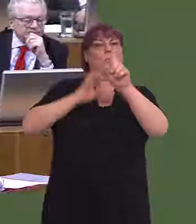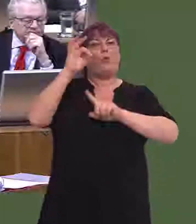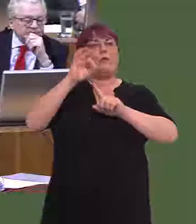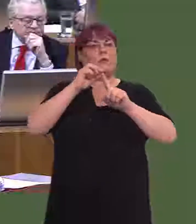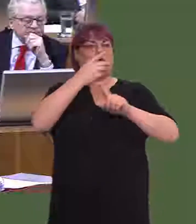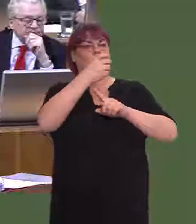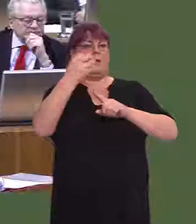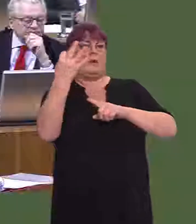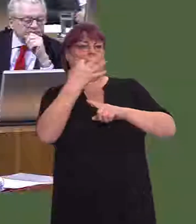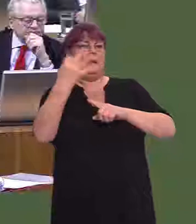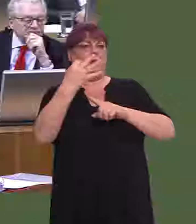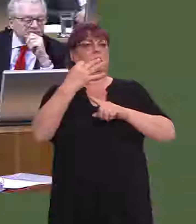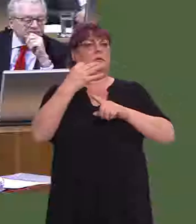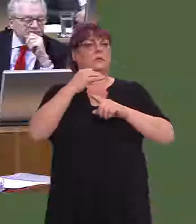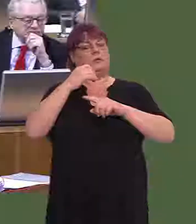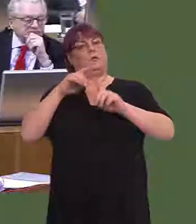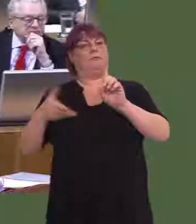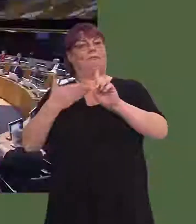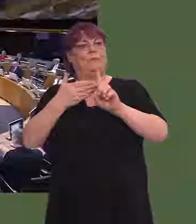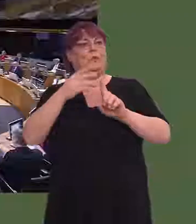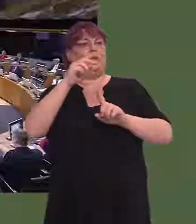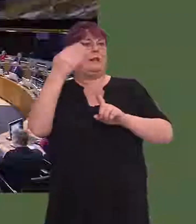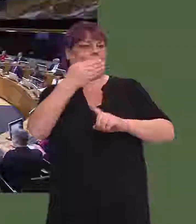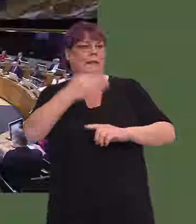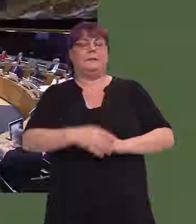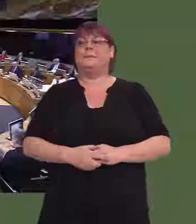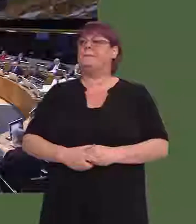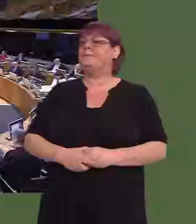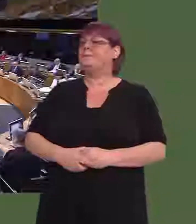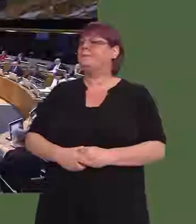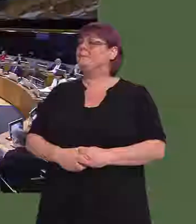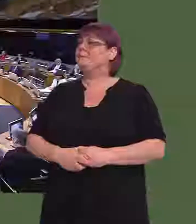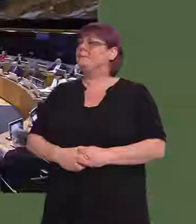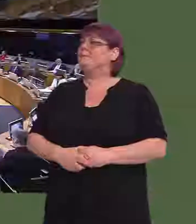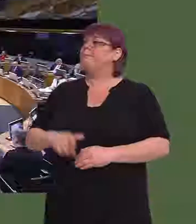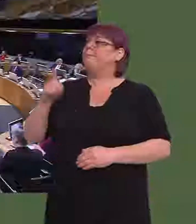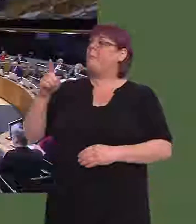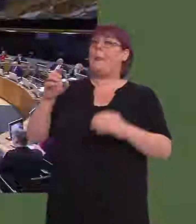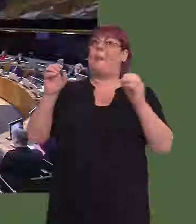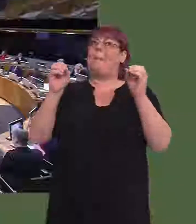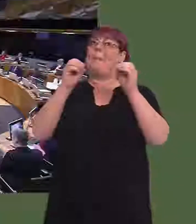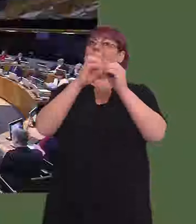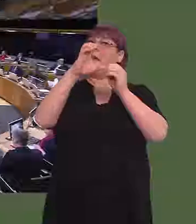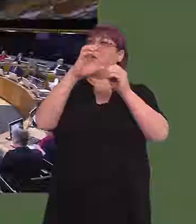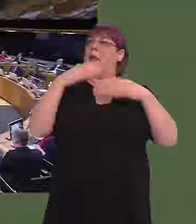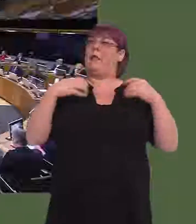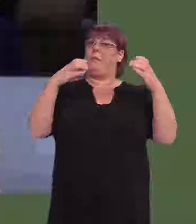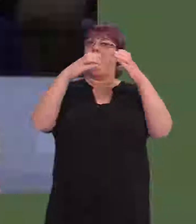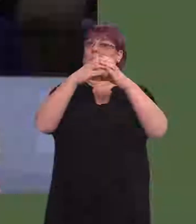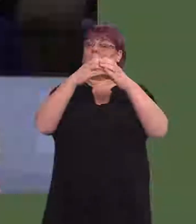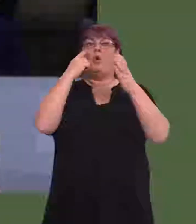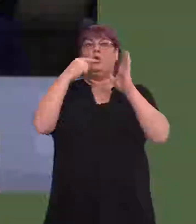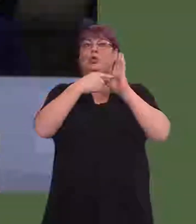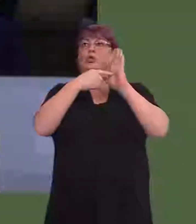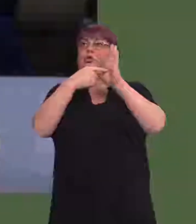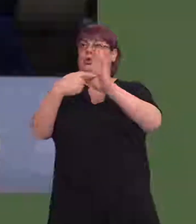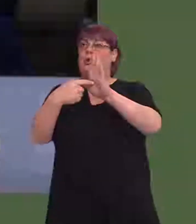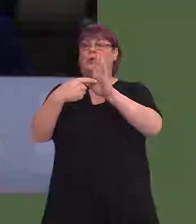Janet Finch-Saunders AM: Latest data for Betsi board shows that 9,526 patients requiring